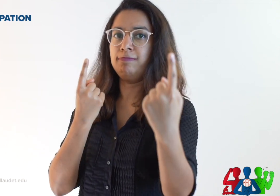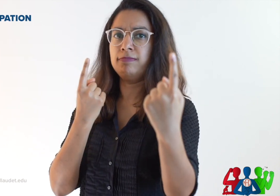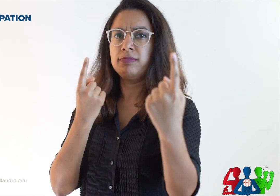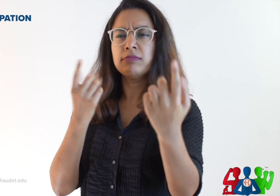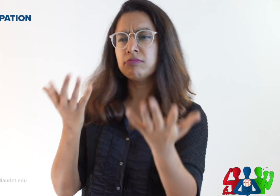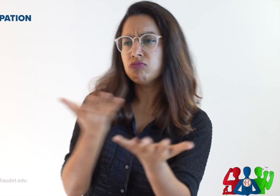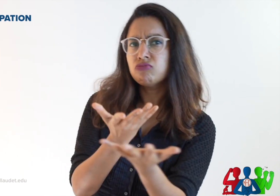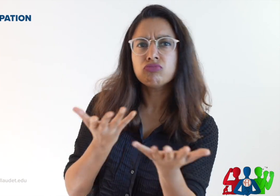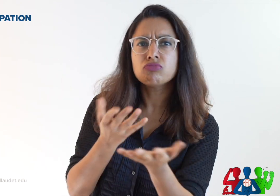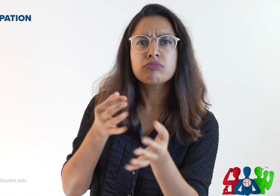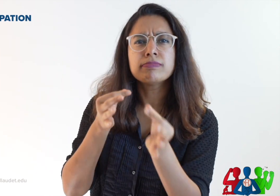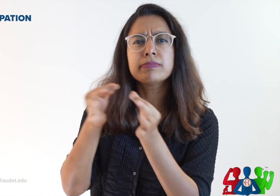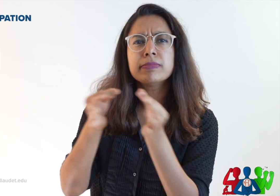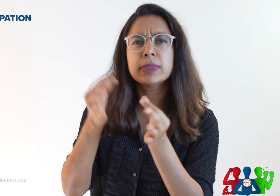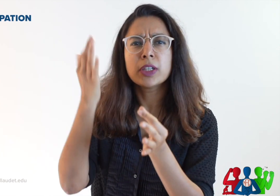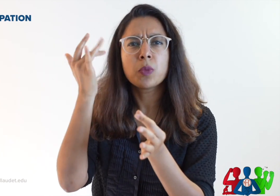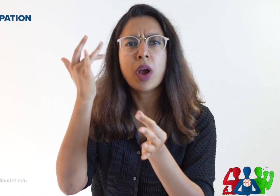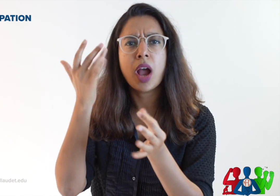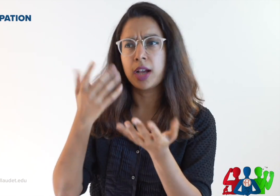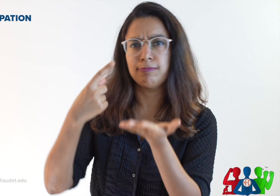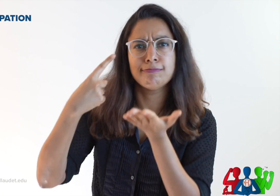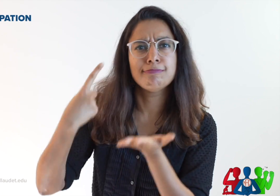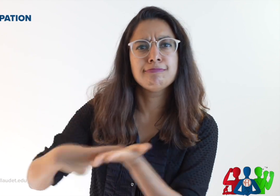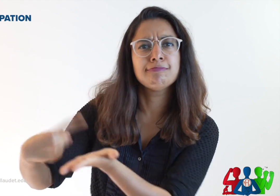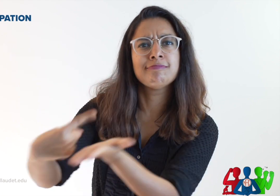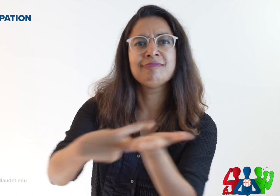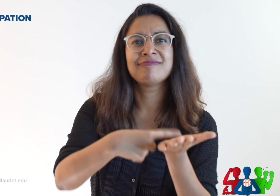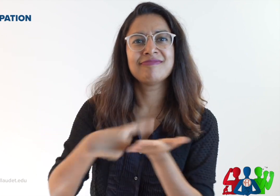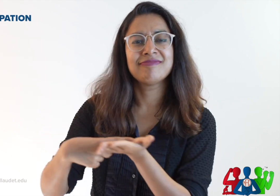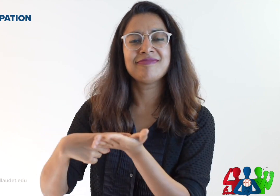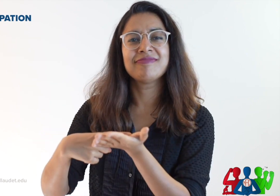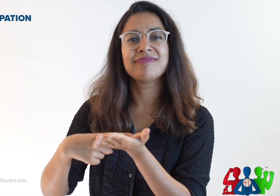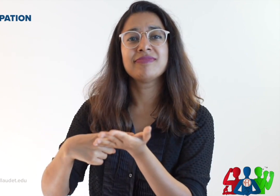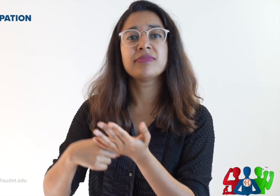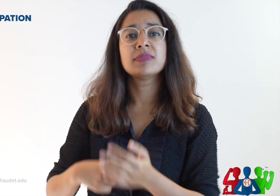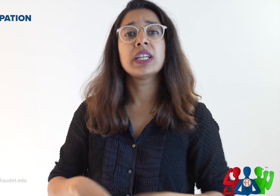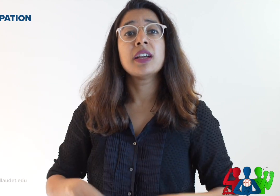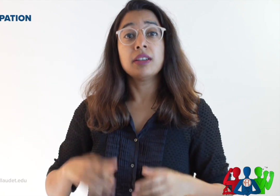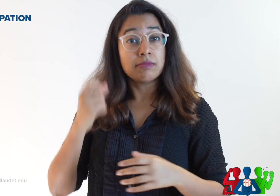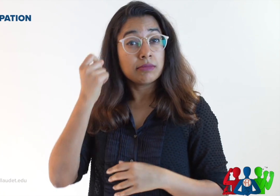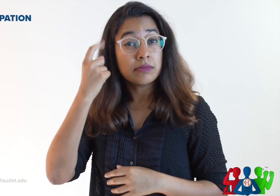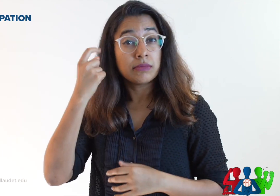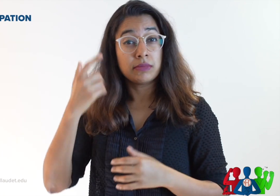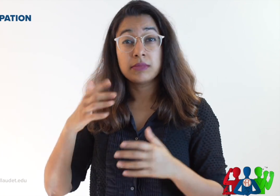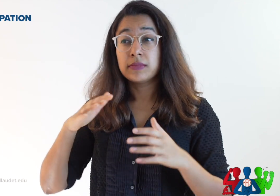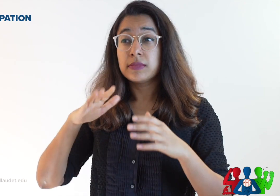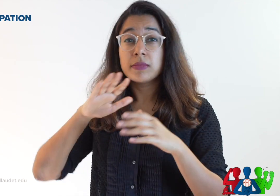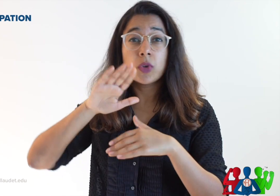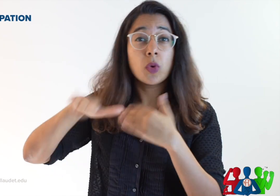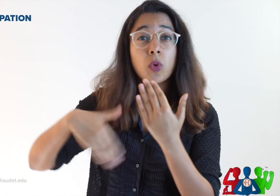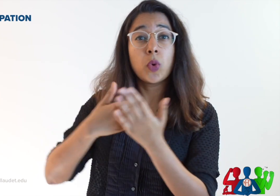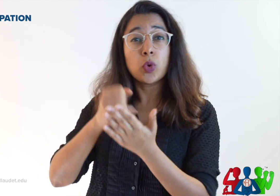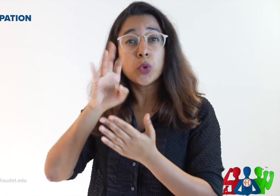We show the same prompts and ask them to split into sides of the room, agree or disagree, and have a discussion about that.